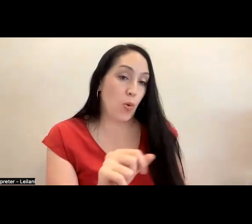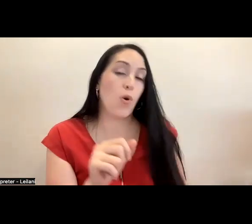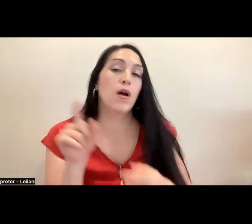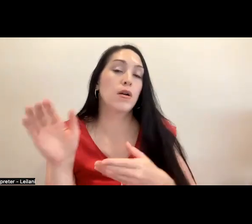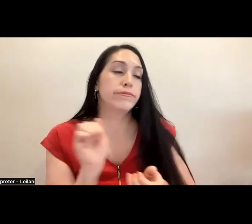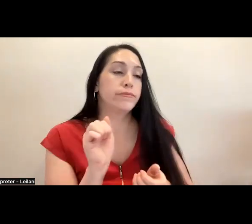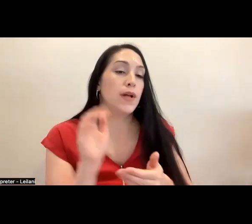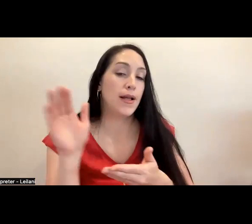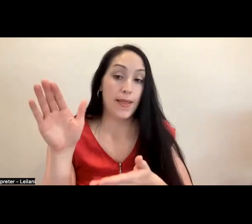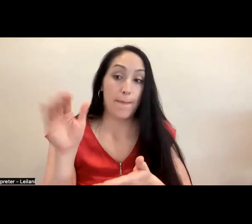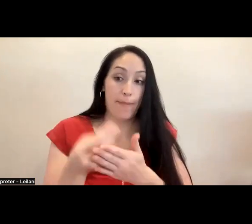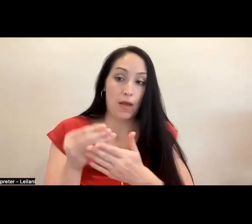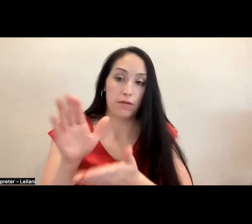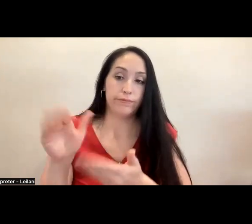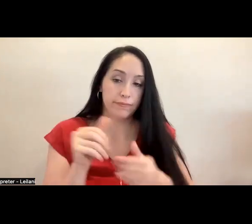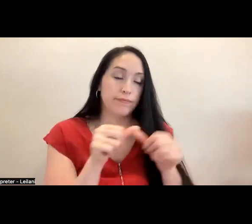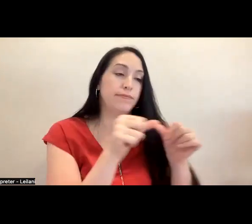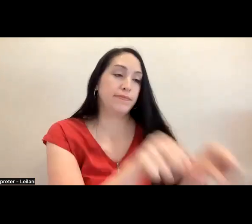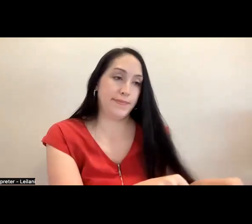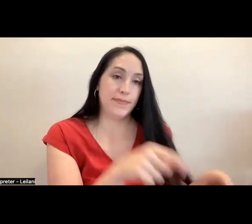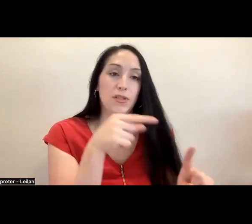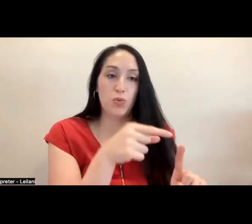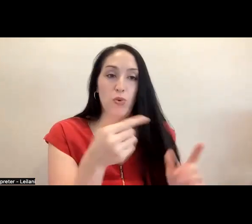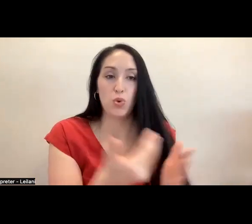of it was earnings. 11:52:44 What you contributed in that calendar